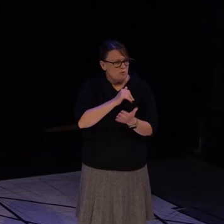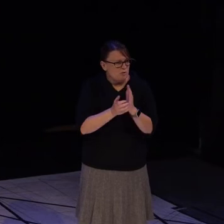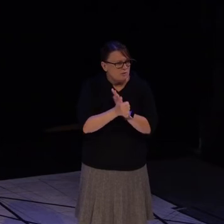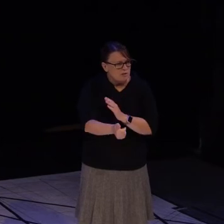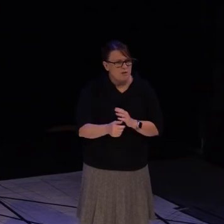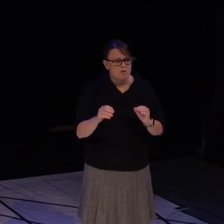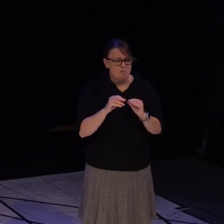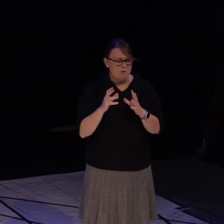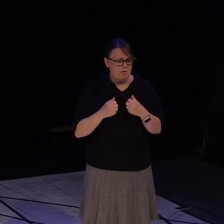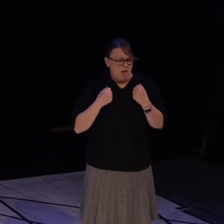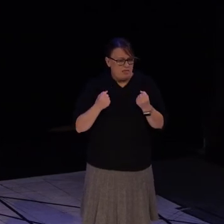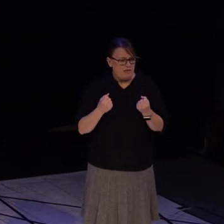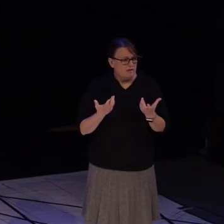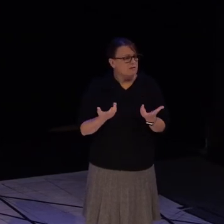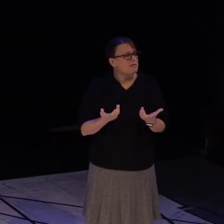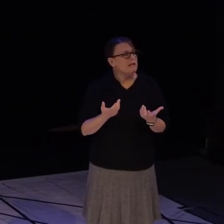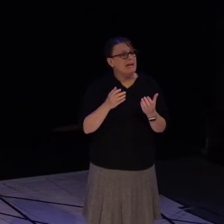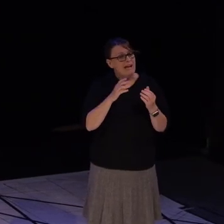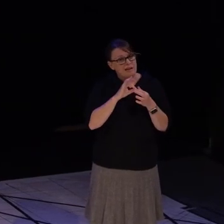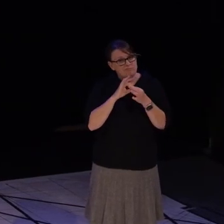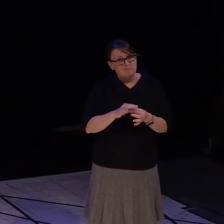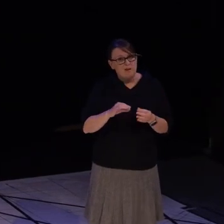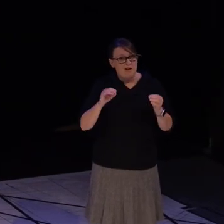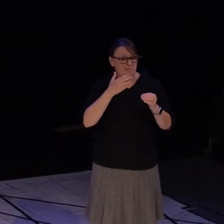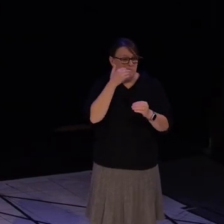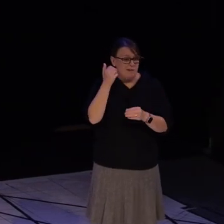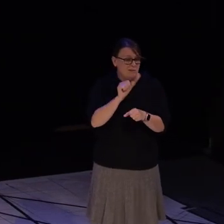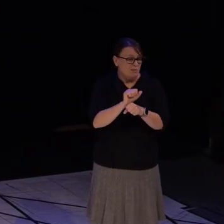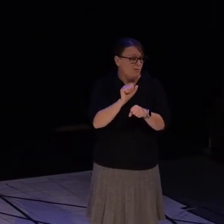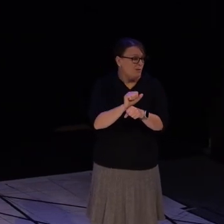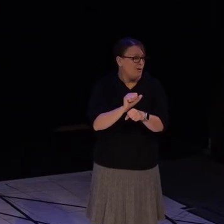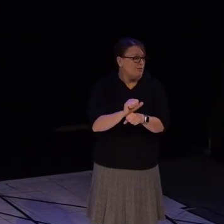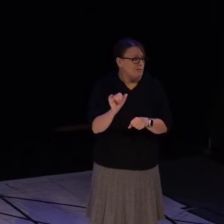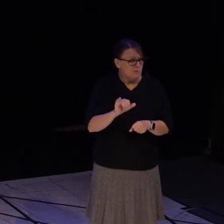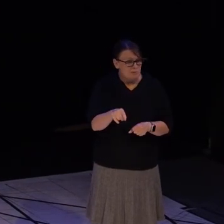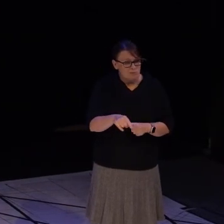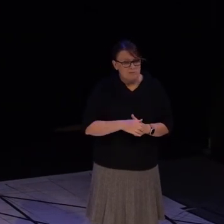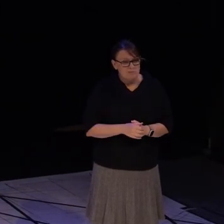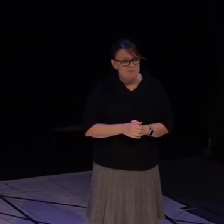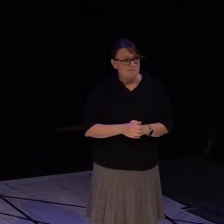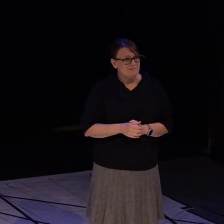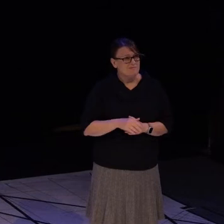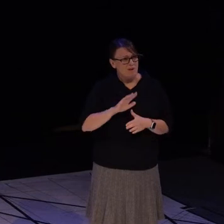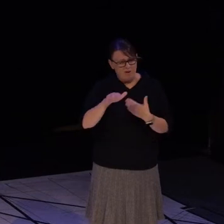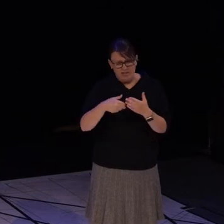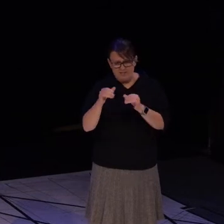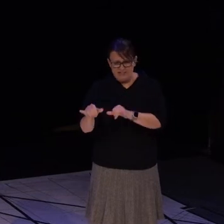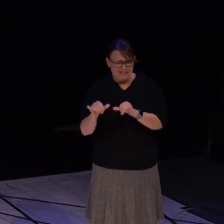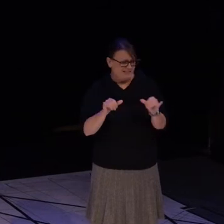And it has even been linked to higher rates of employment. All of the same outcomes that people without disabilities